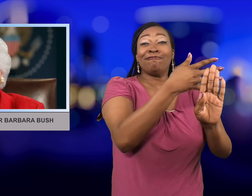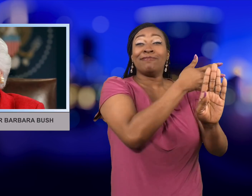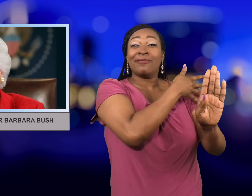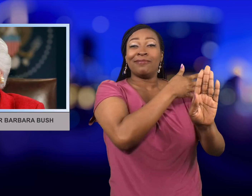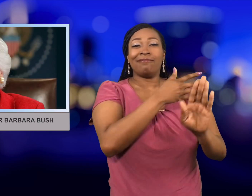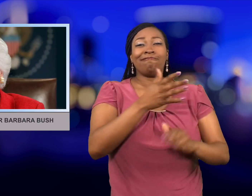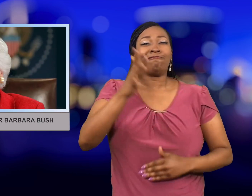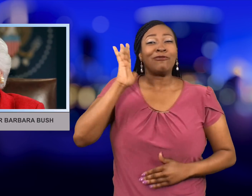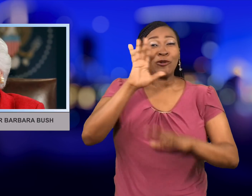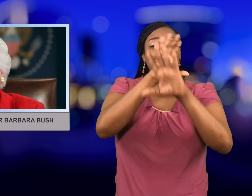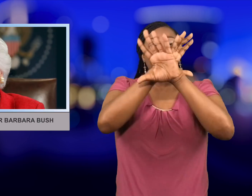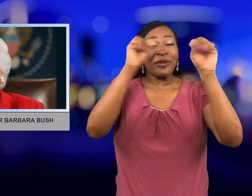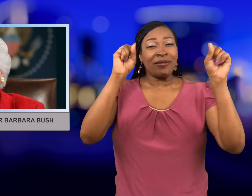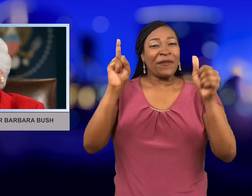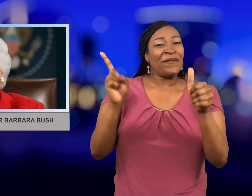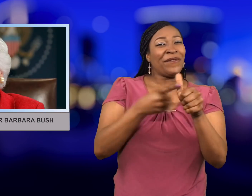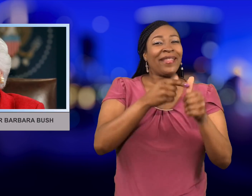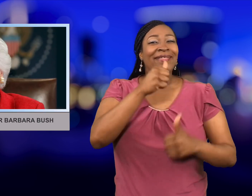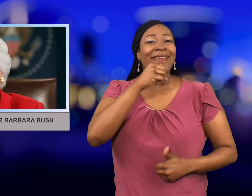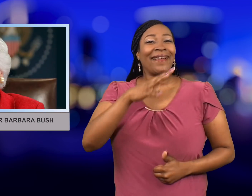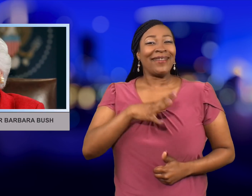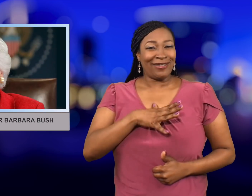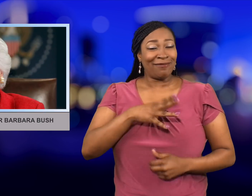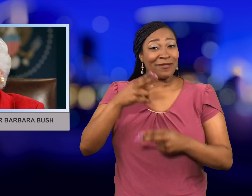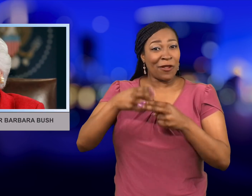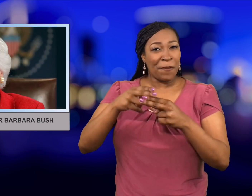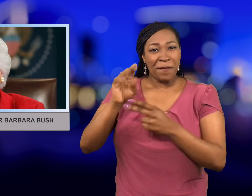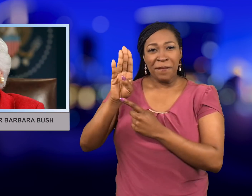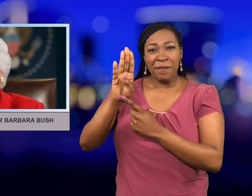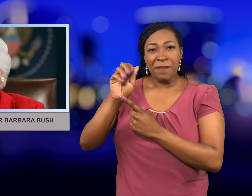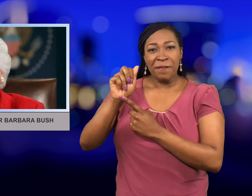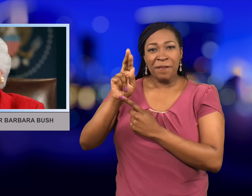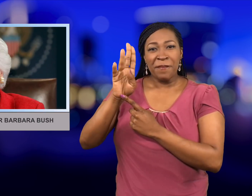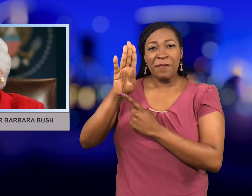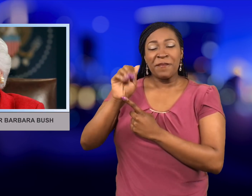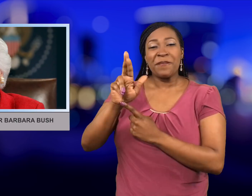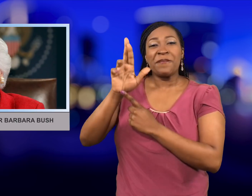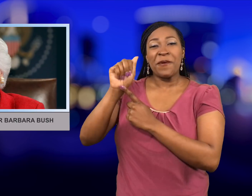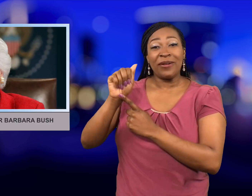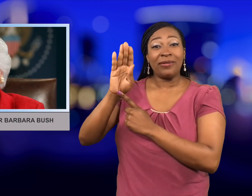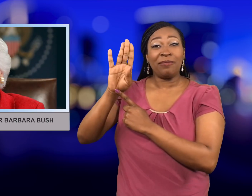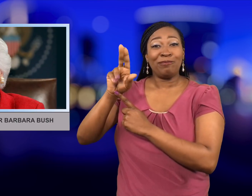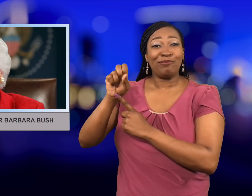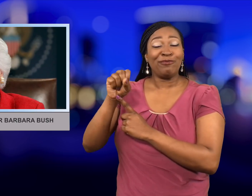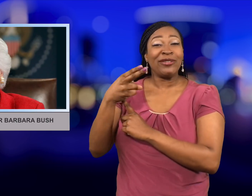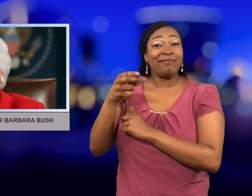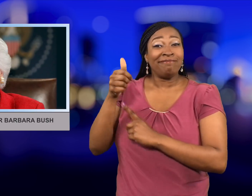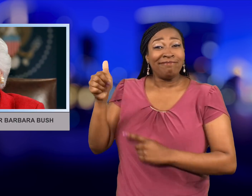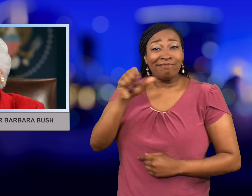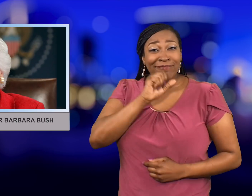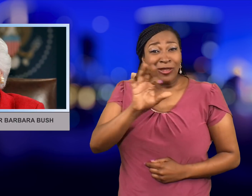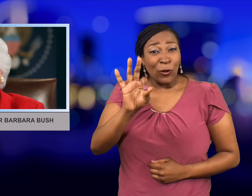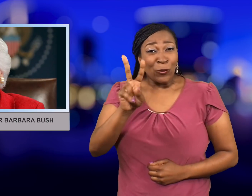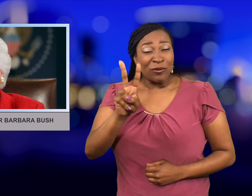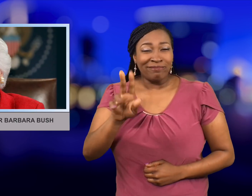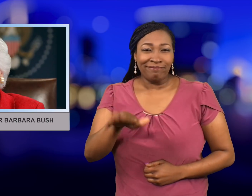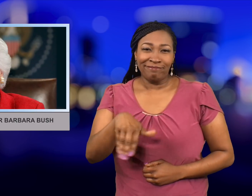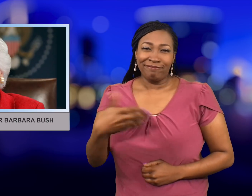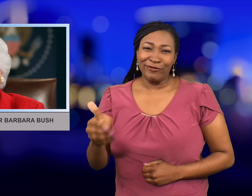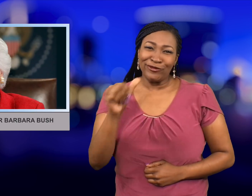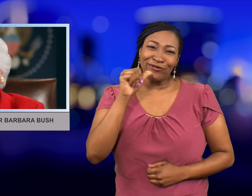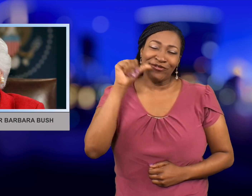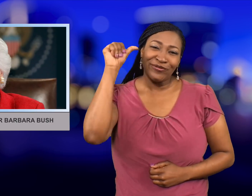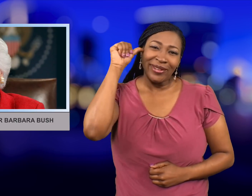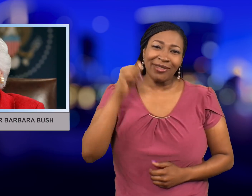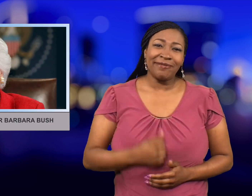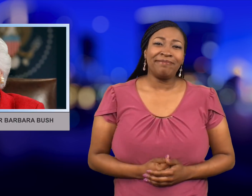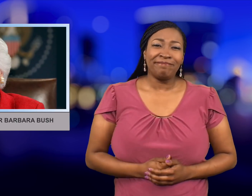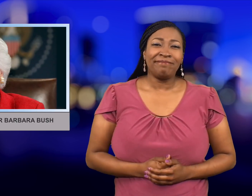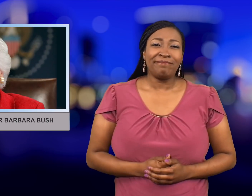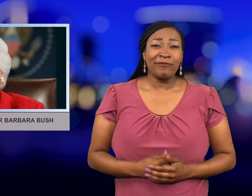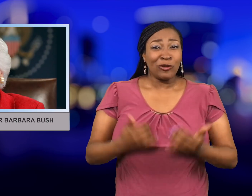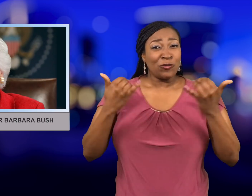Former first lady Barbara Bush died yesterday at the age of 92.